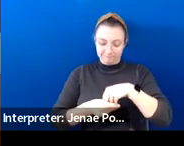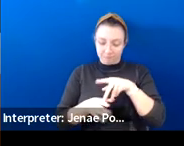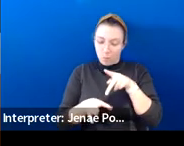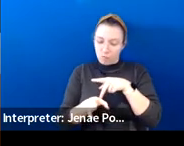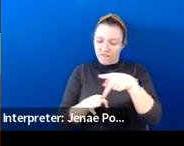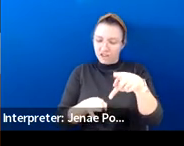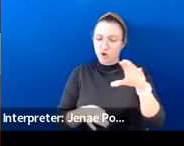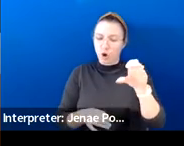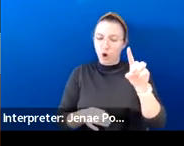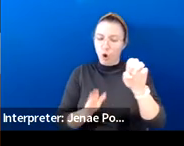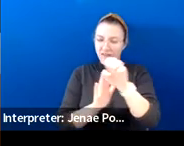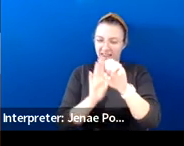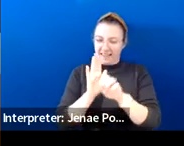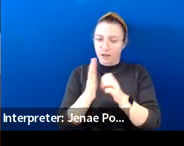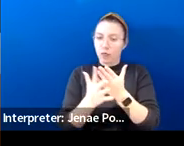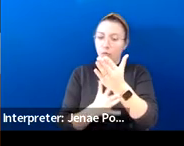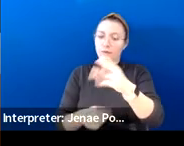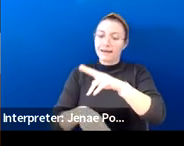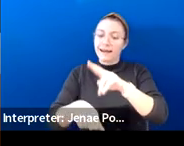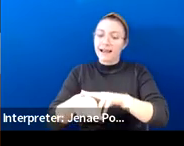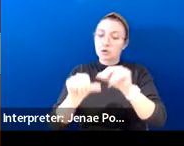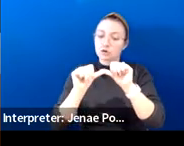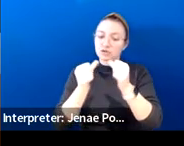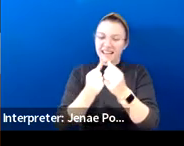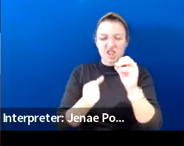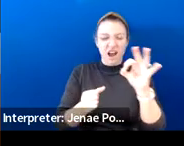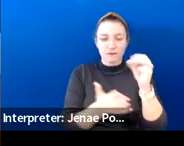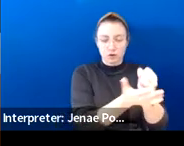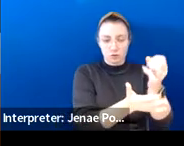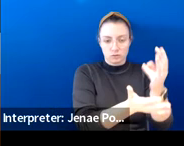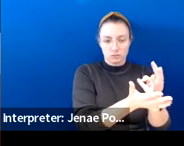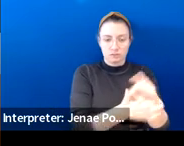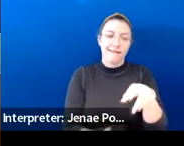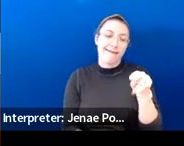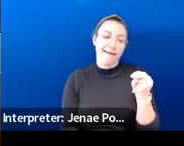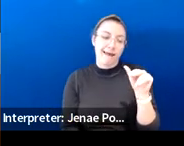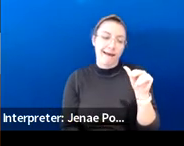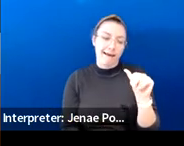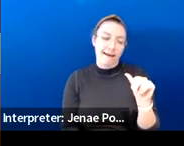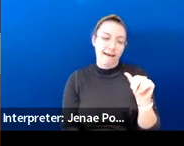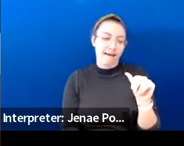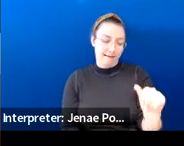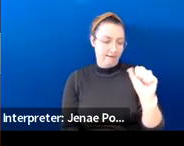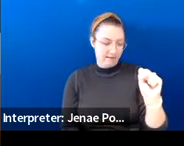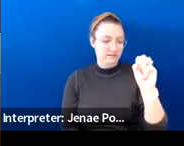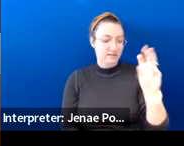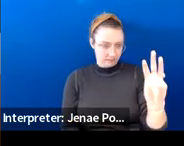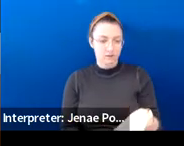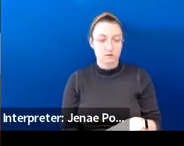It's through the national Association of Social Workers or the NSA. W the values consist of helping people